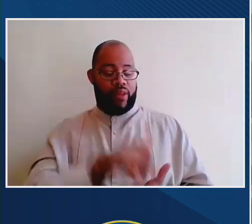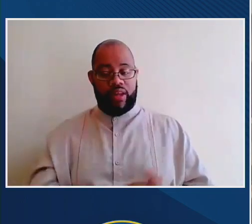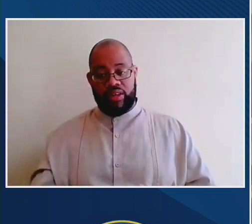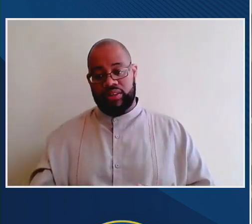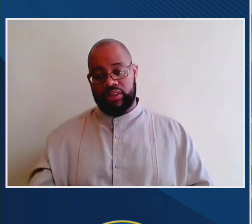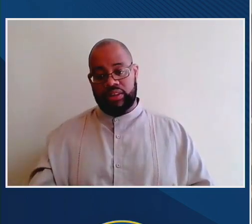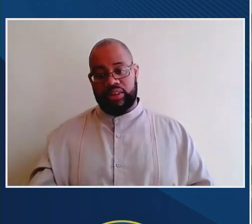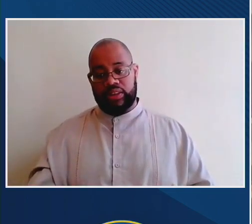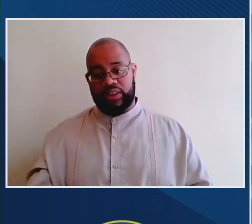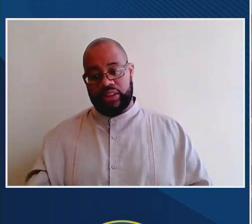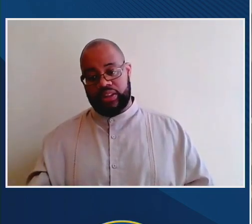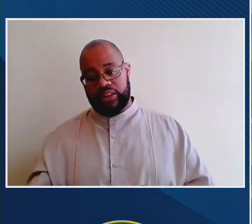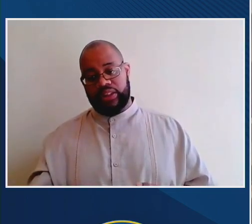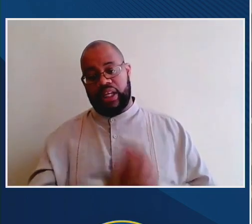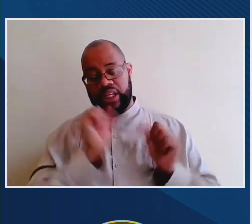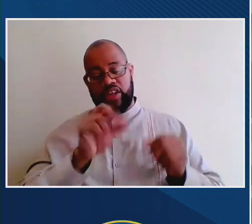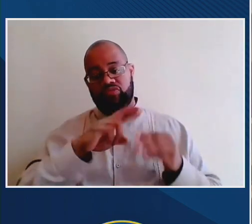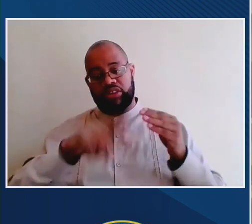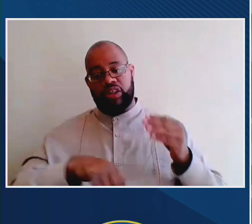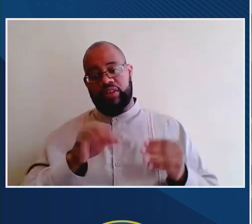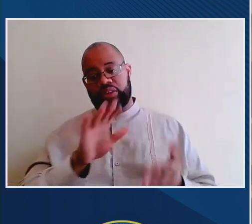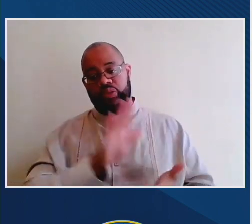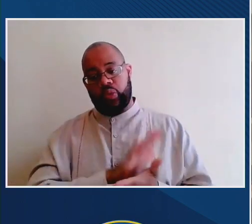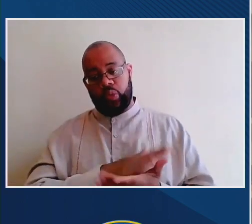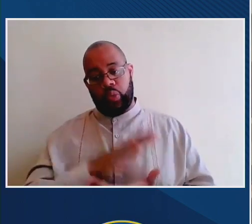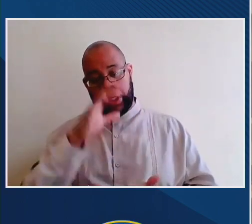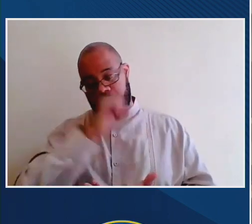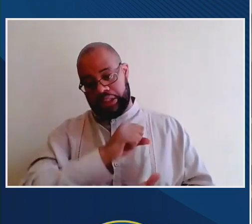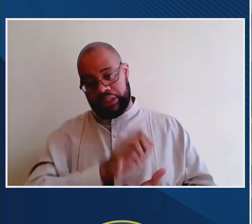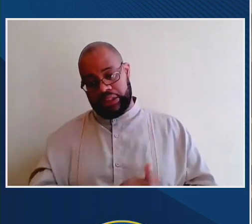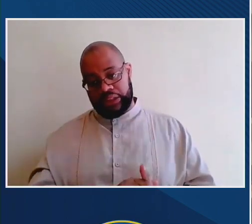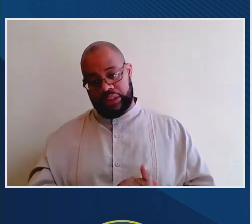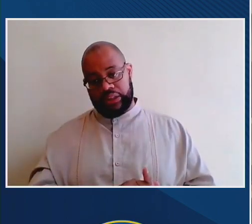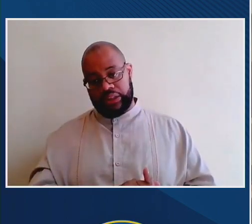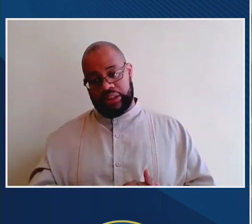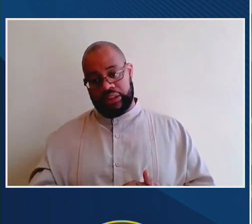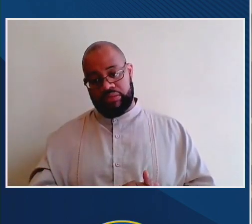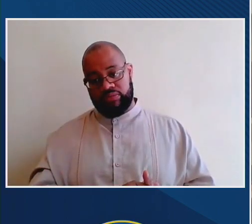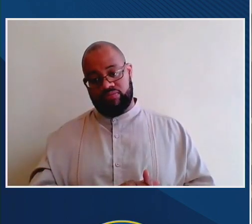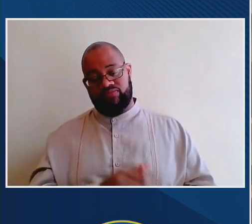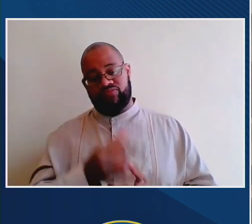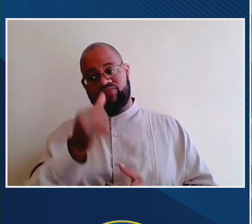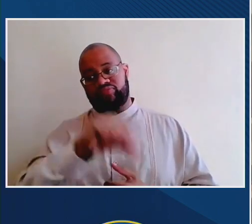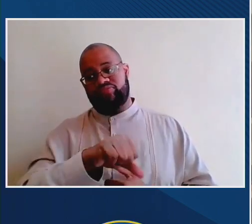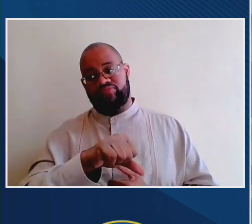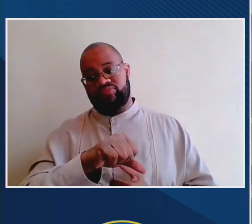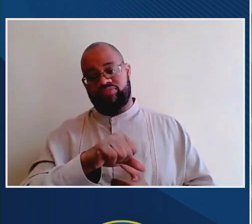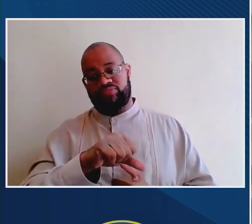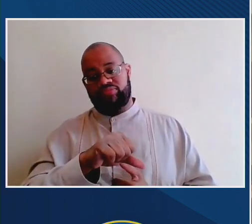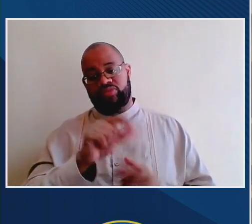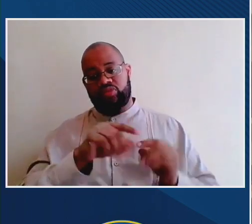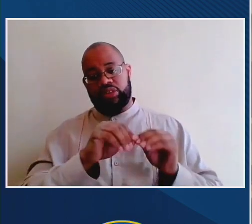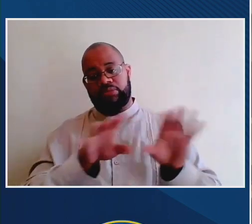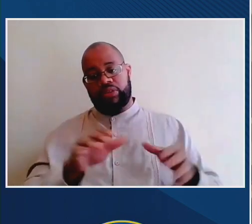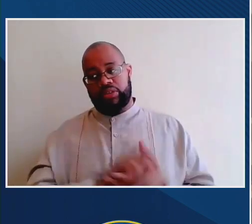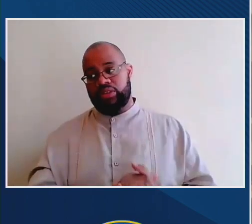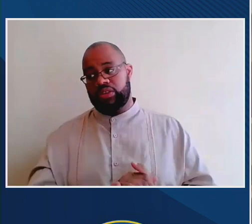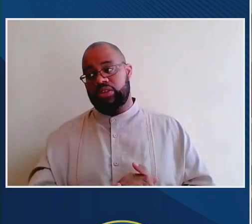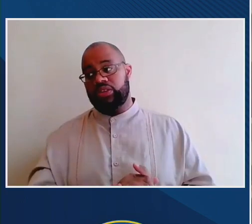could result in the school, I guess, declining to disperse to students or do what it's supposed to do to make students